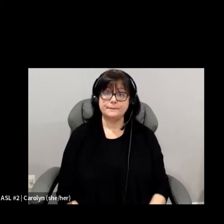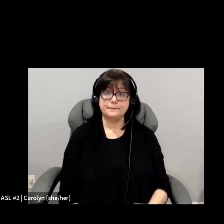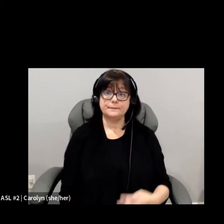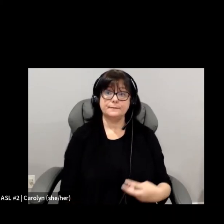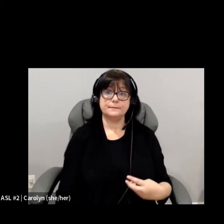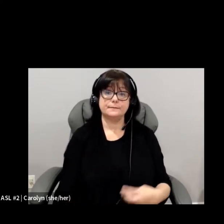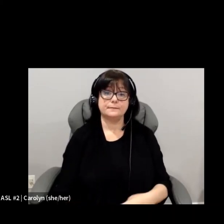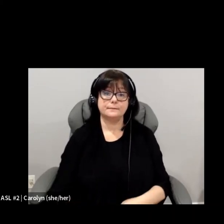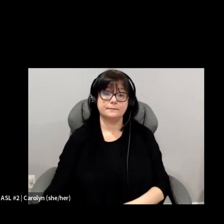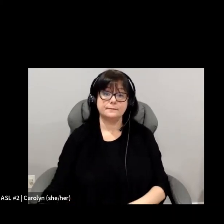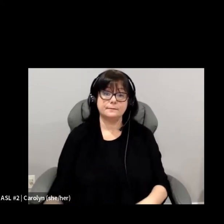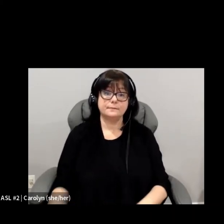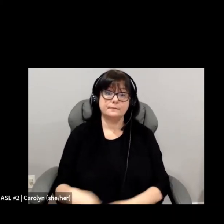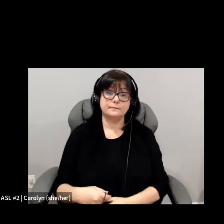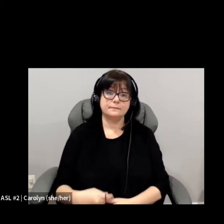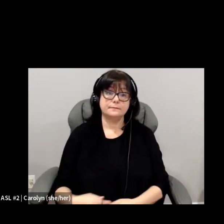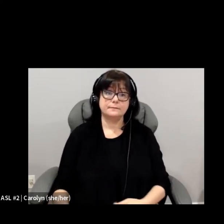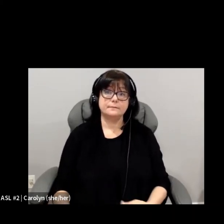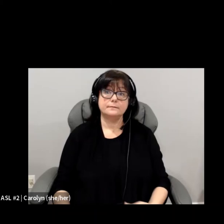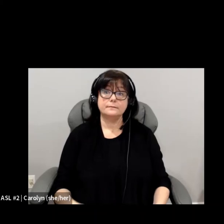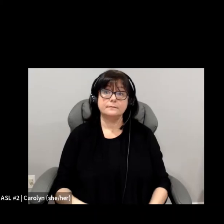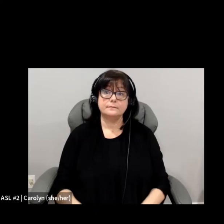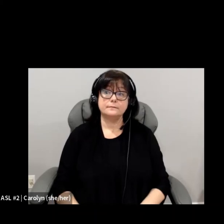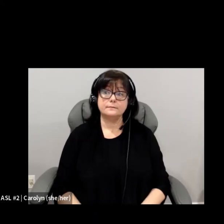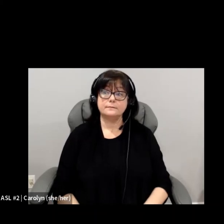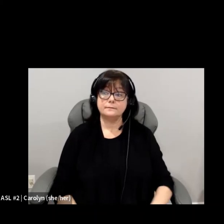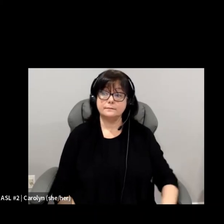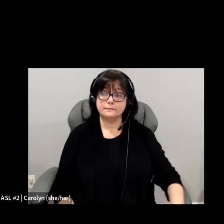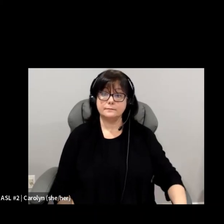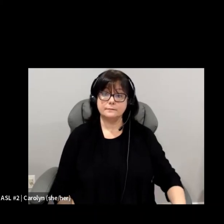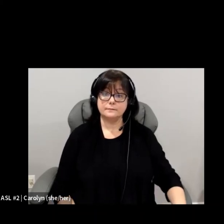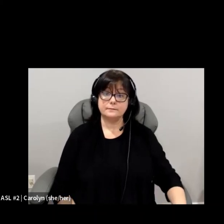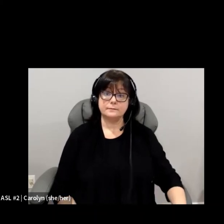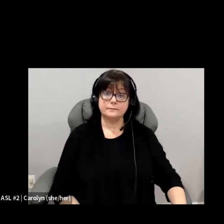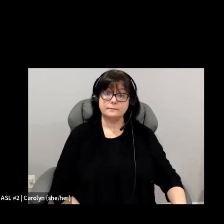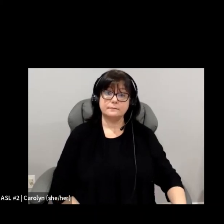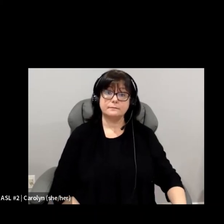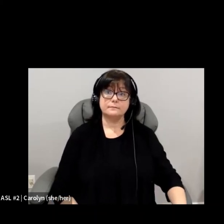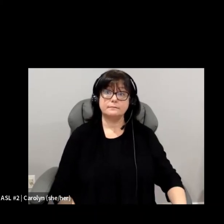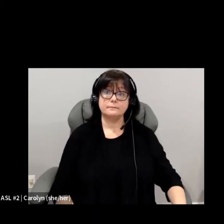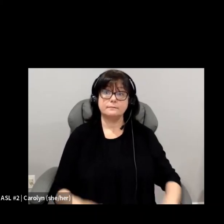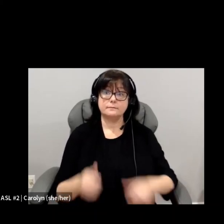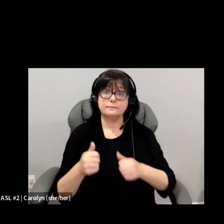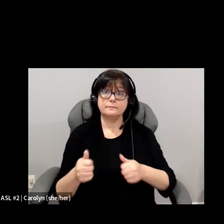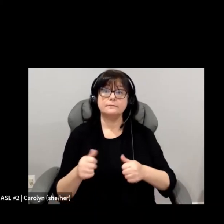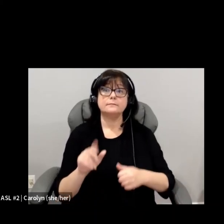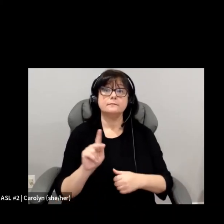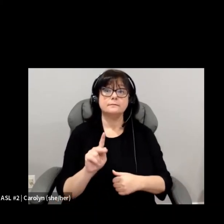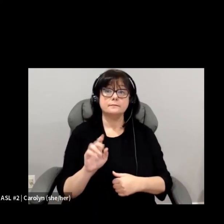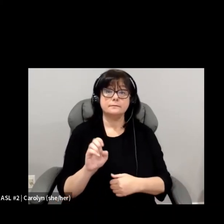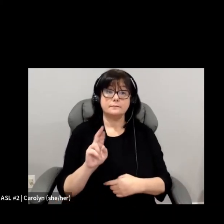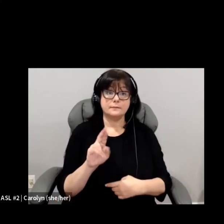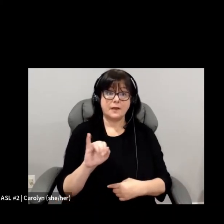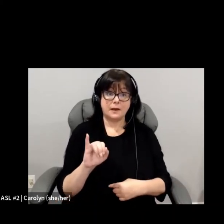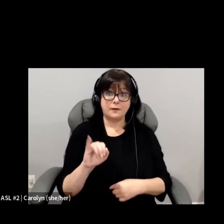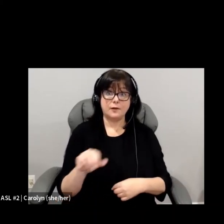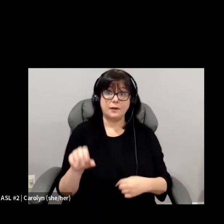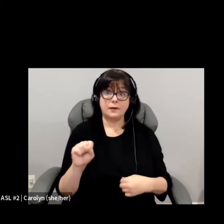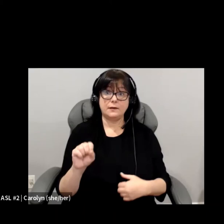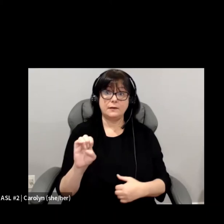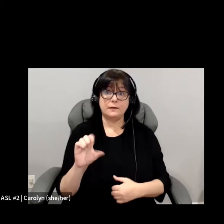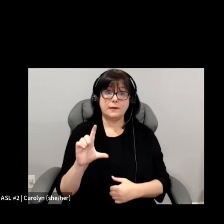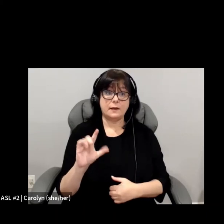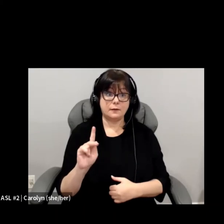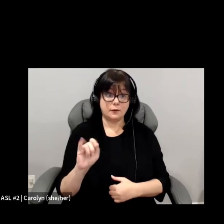CARRIE MOVES AND PAUL SCOTLAND SECOND.